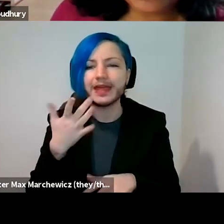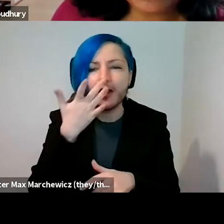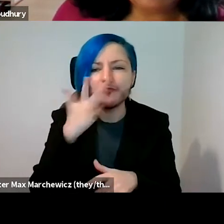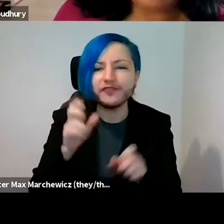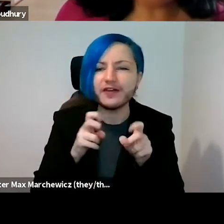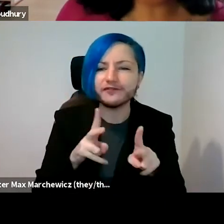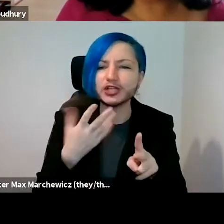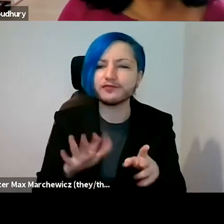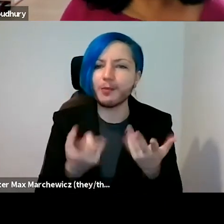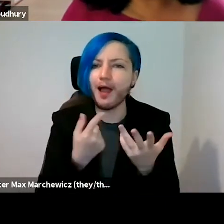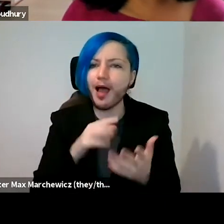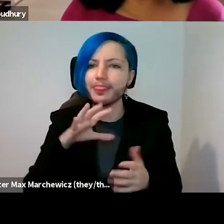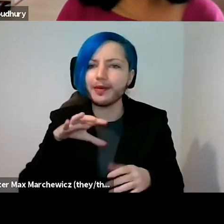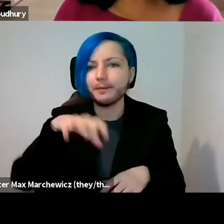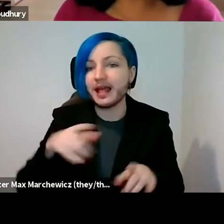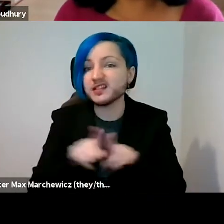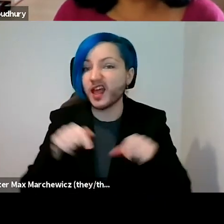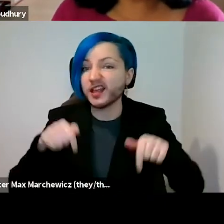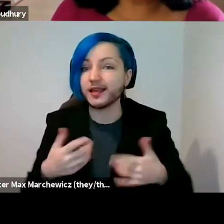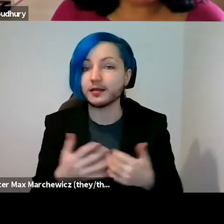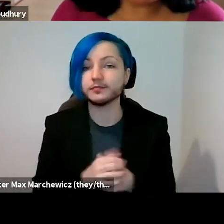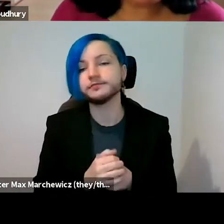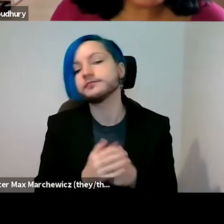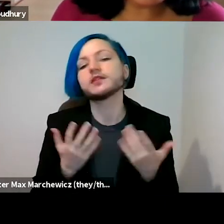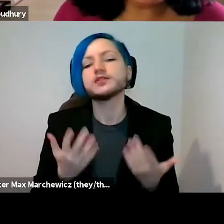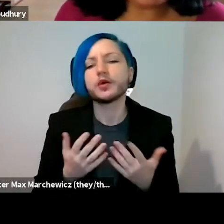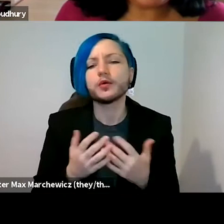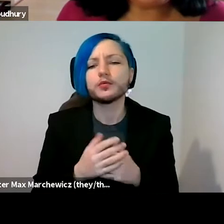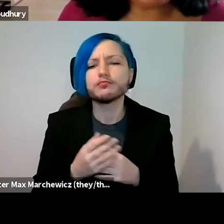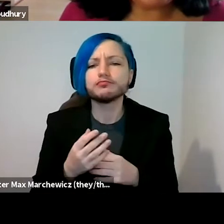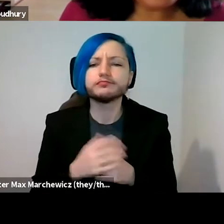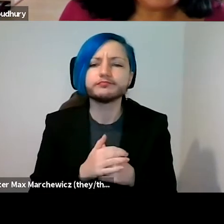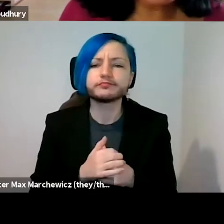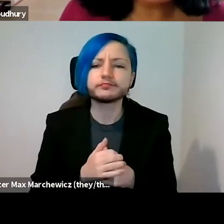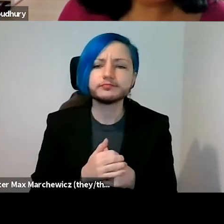For example, original things can be quite one-dimensional, really, if you look at it.